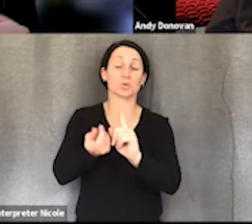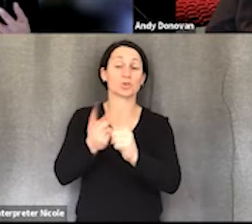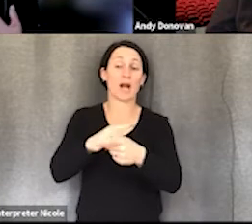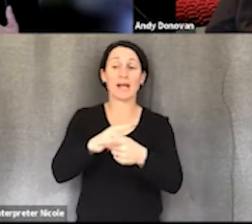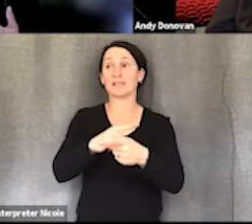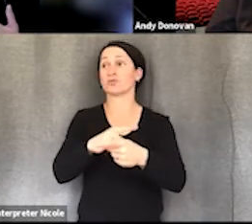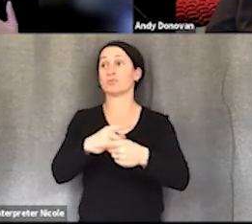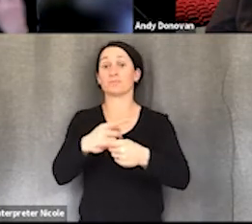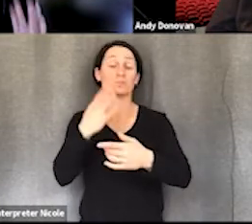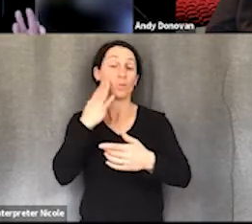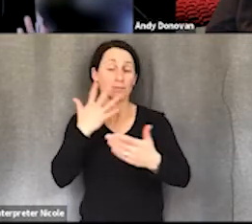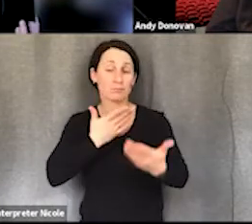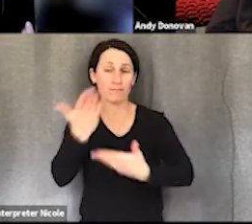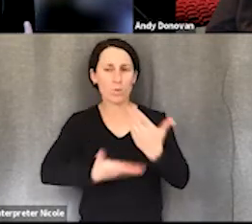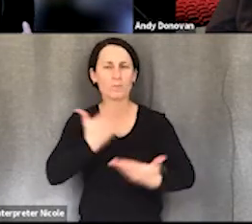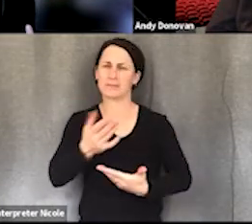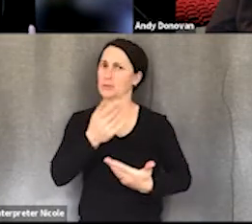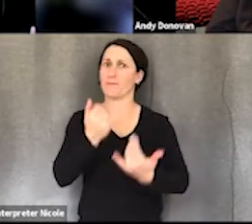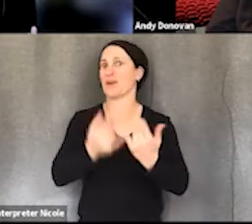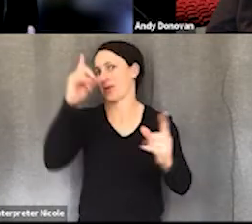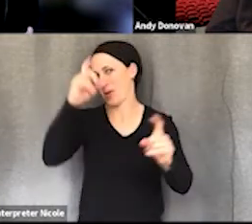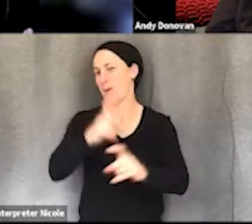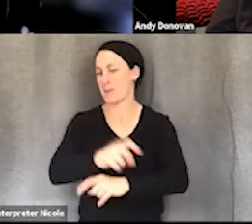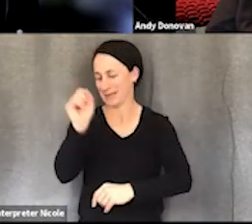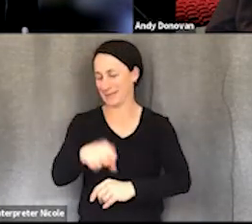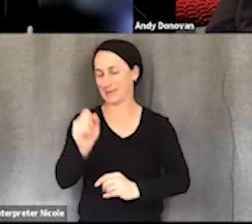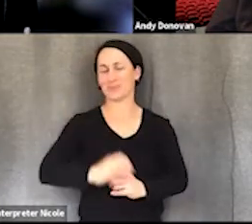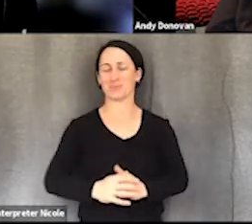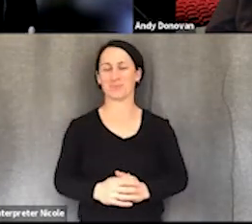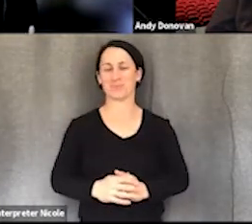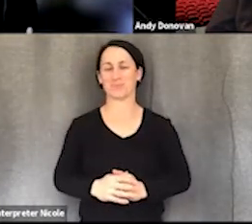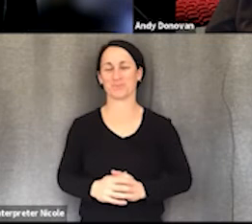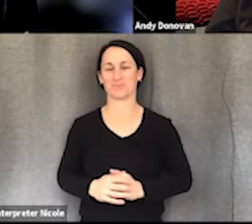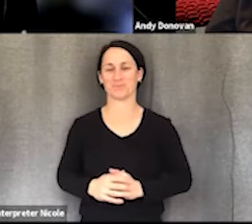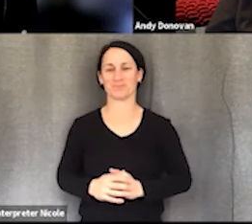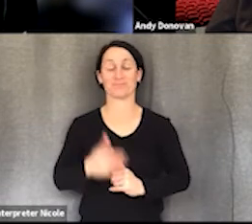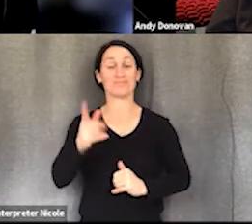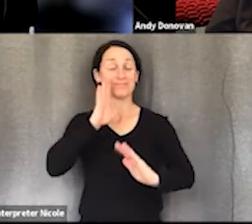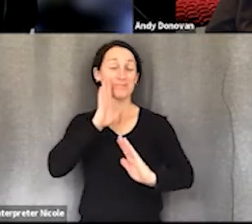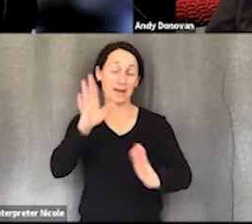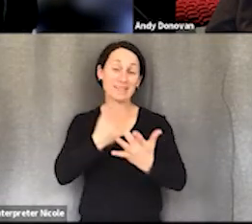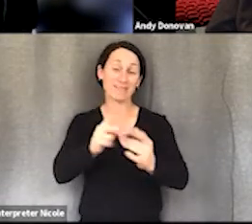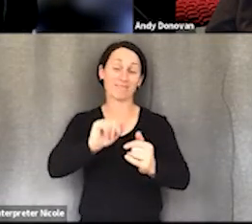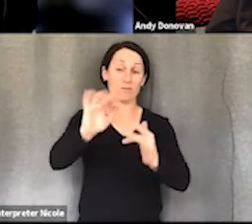It is complex, isn't it? It is amazing where you can have that functionality on your website.